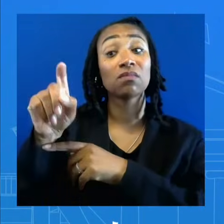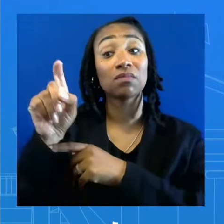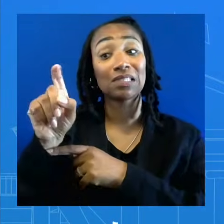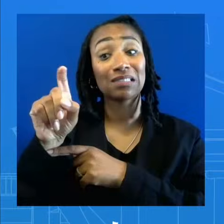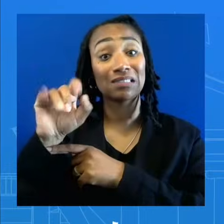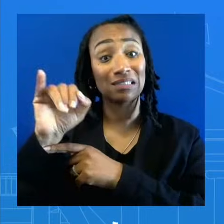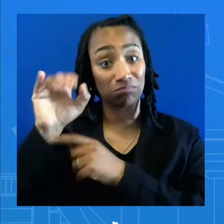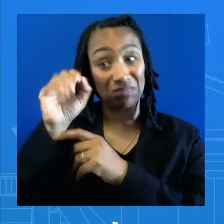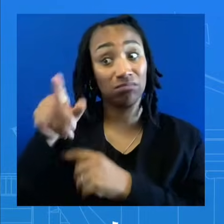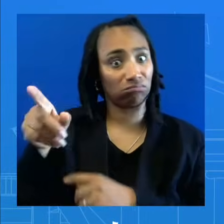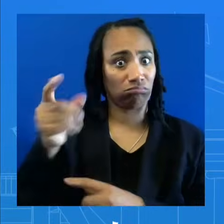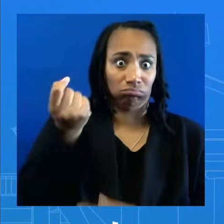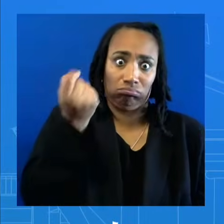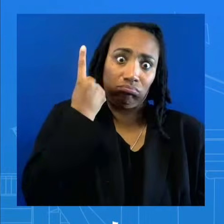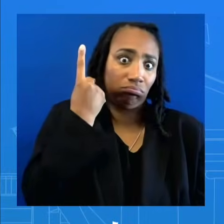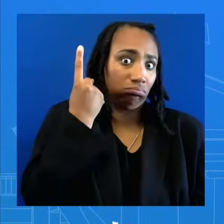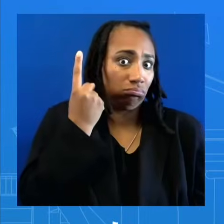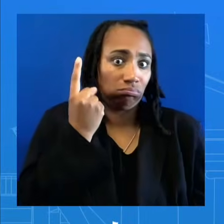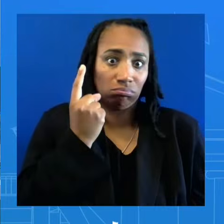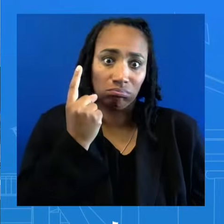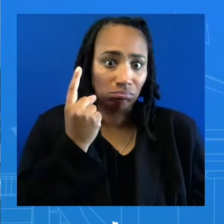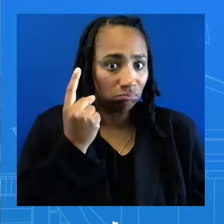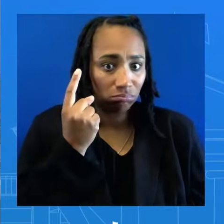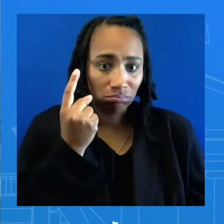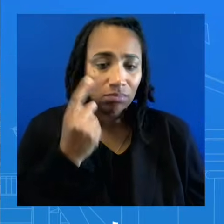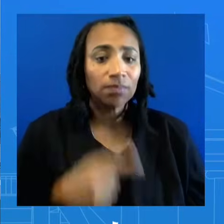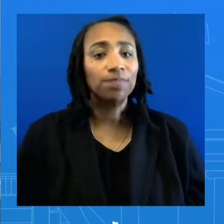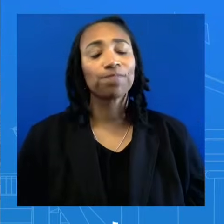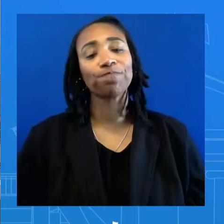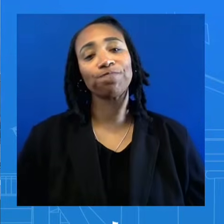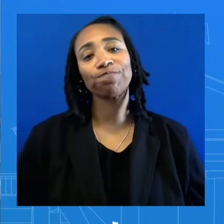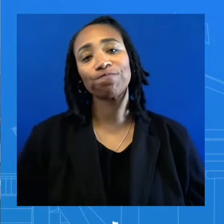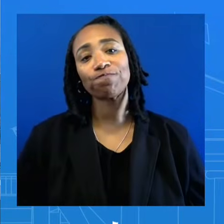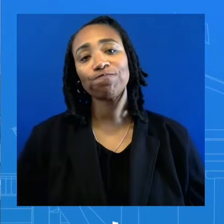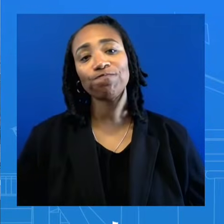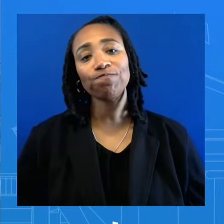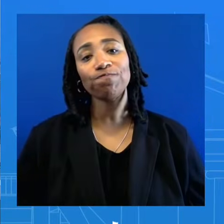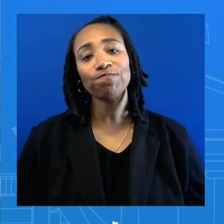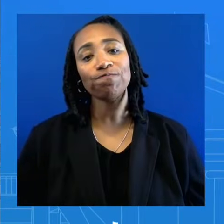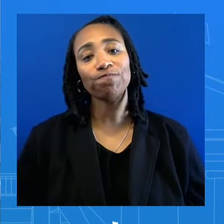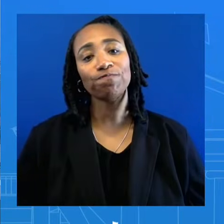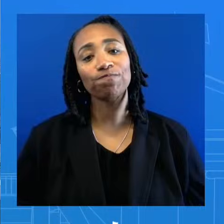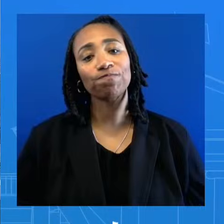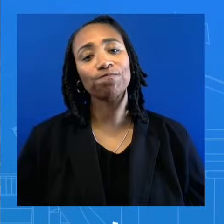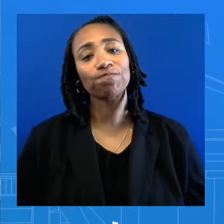What's your response to President-elect Trump saying in his TIME Magazine interview that it was a "foolish decision"